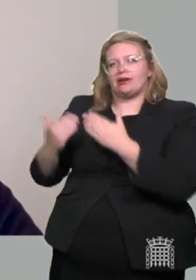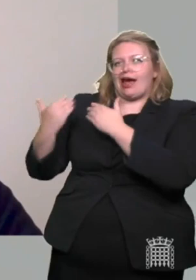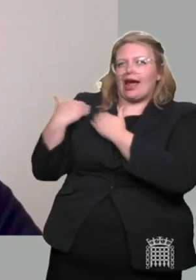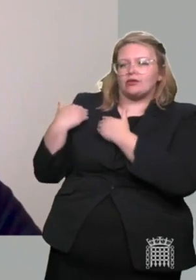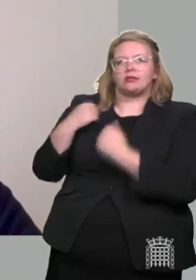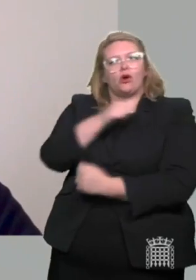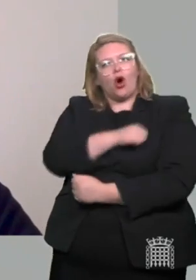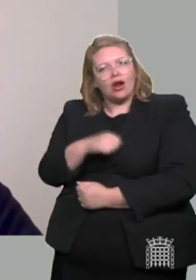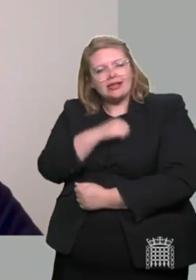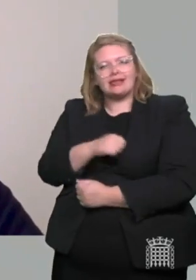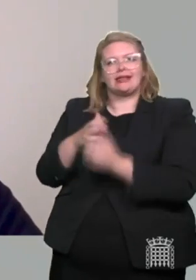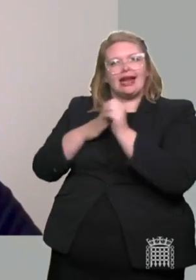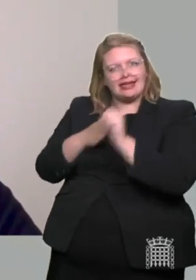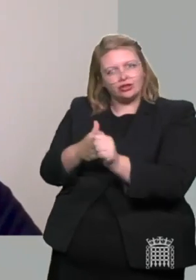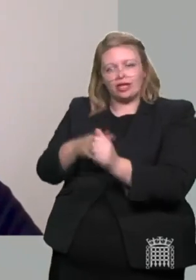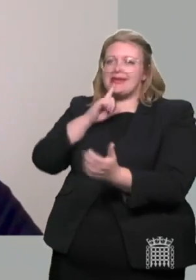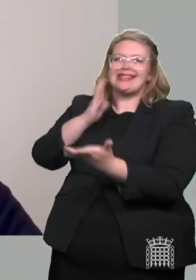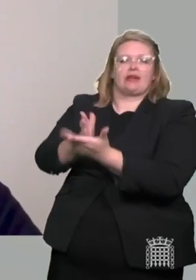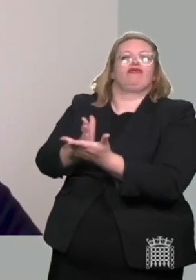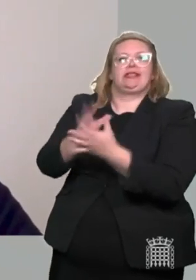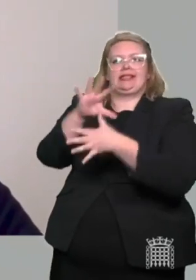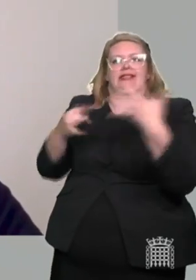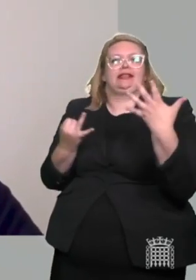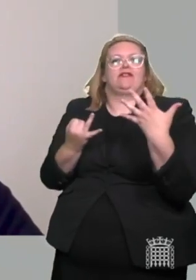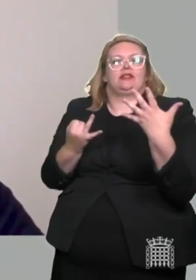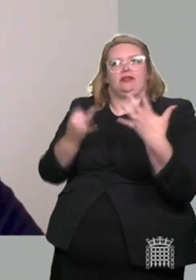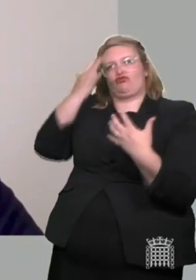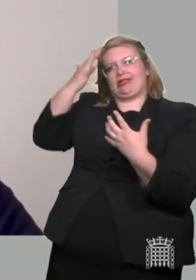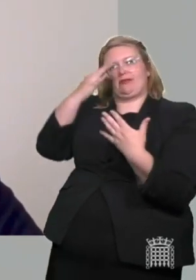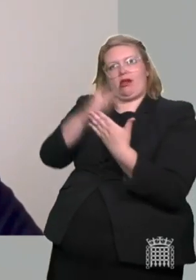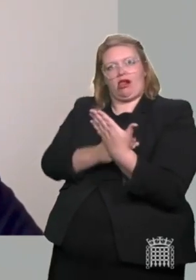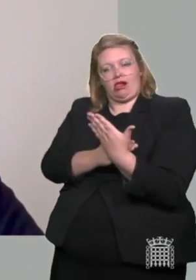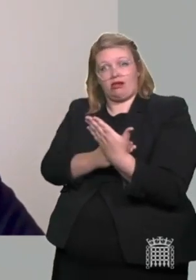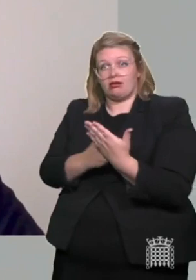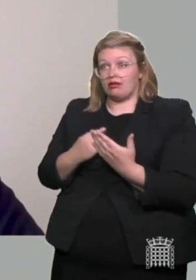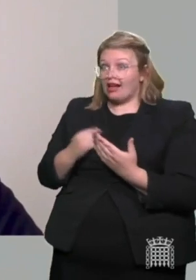leadership. The Prime Minister has spent the week ticking them off his “don’t do” list.